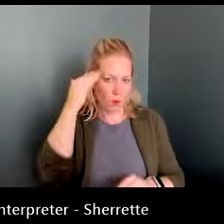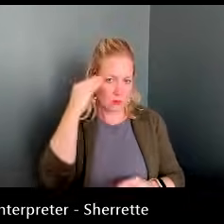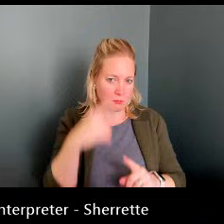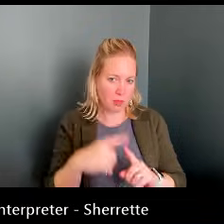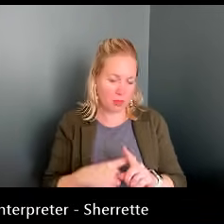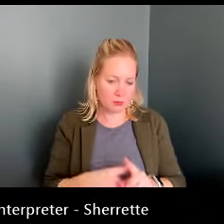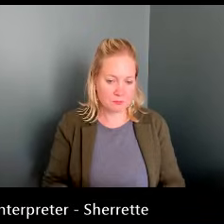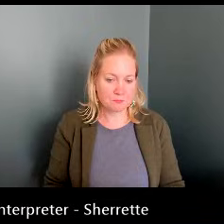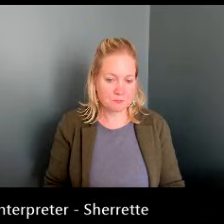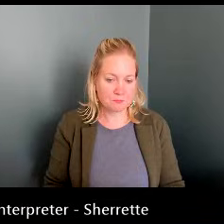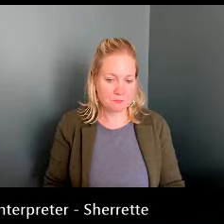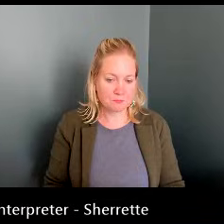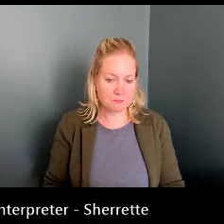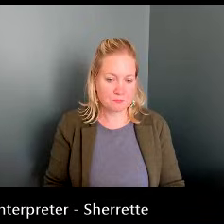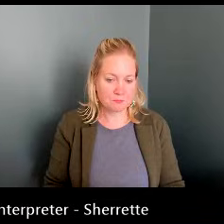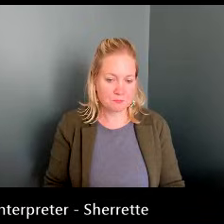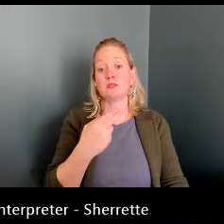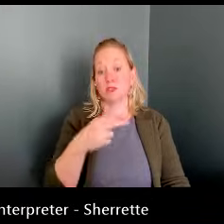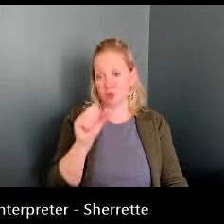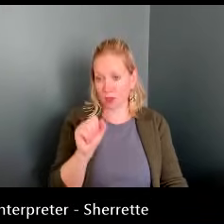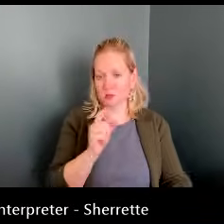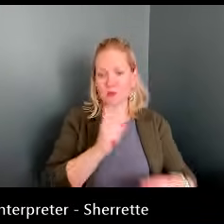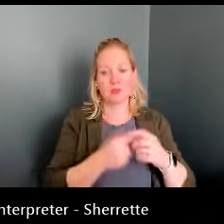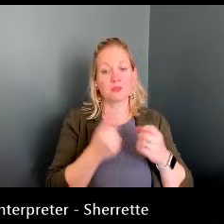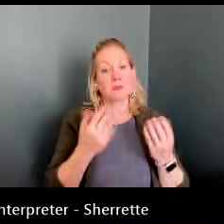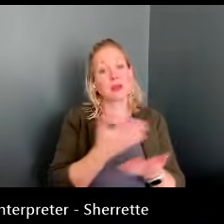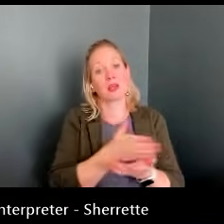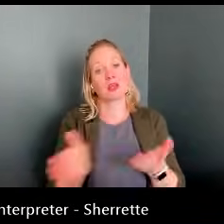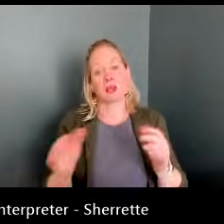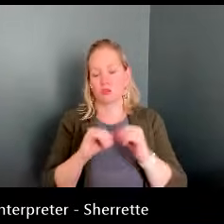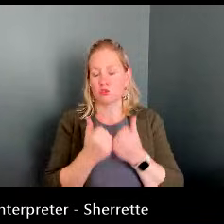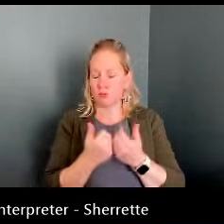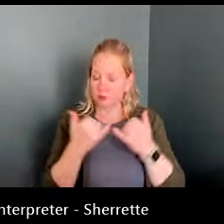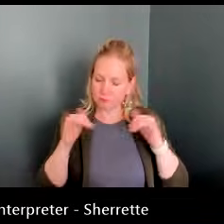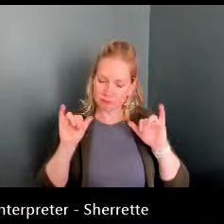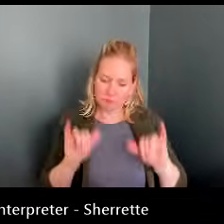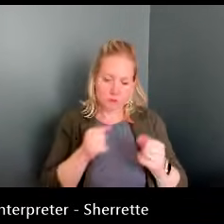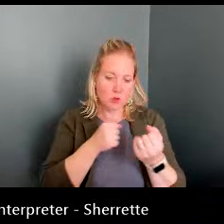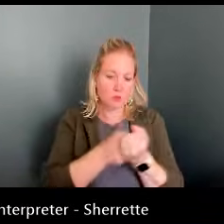HHS, across the many agencies, continues to support sickle cell in so many ways,